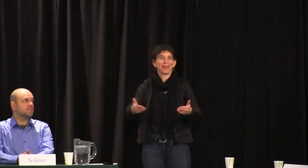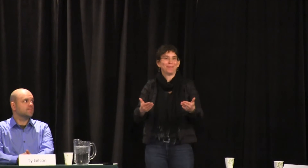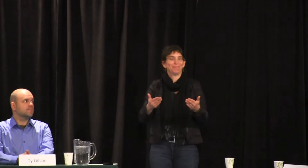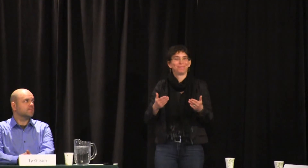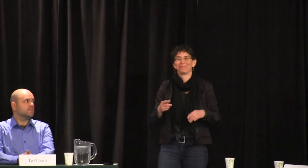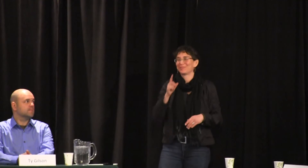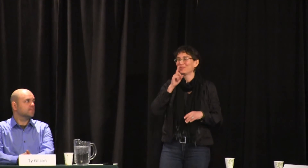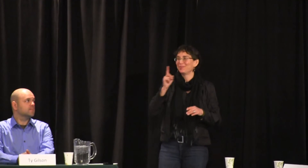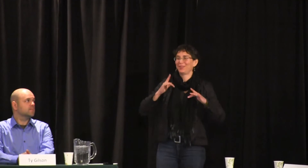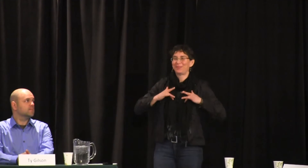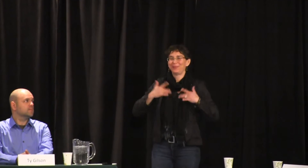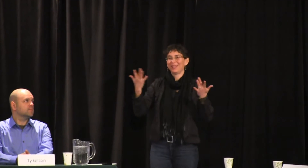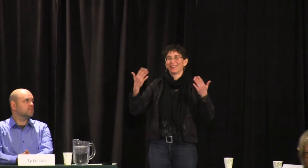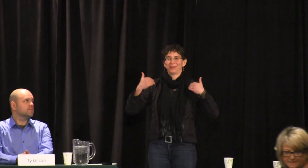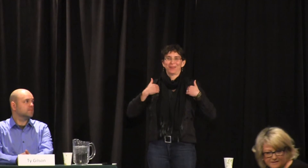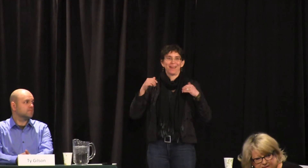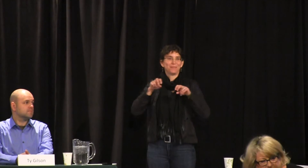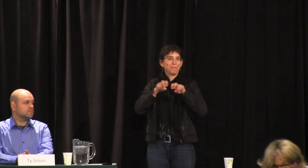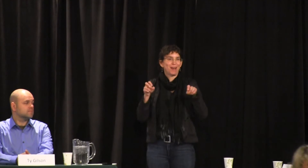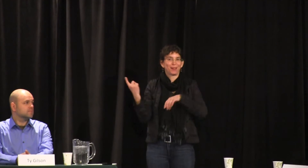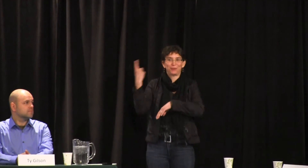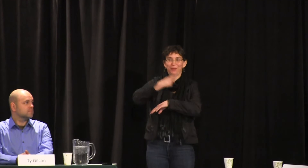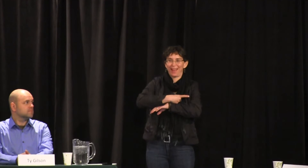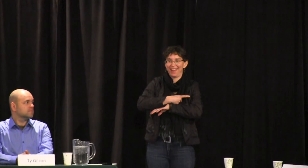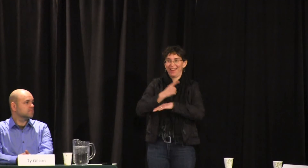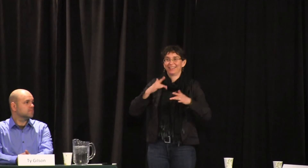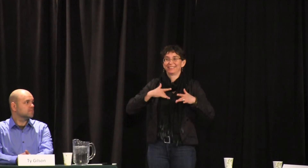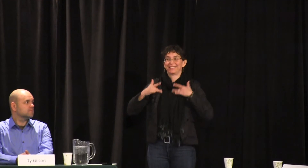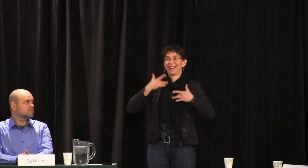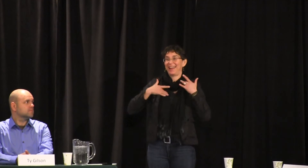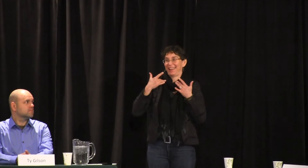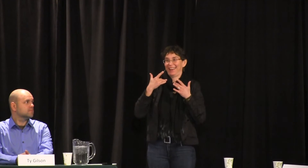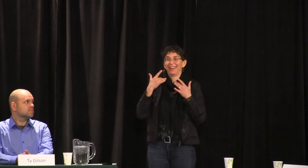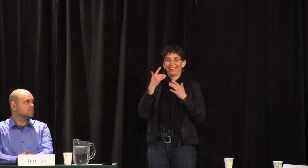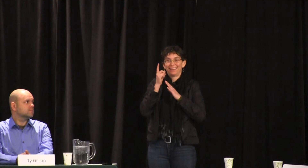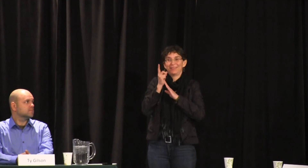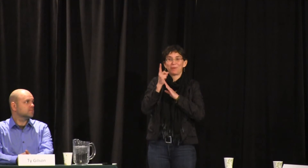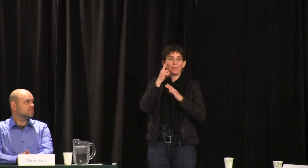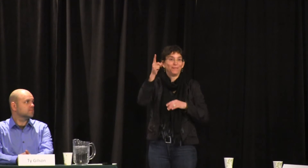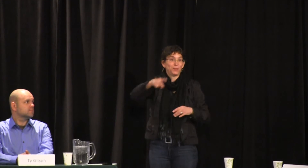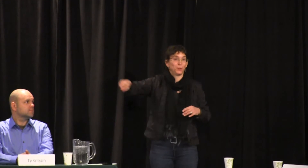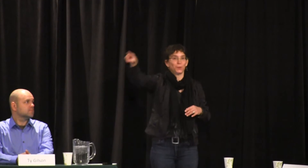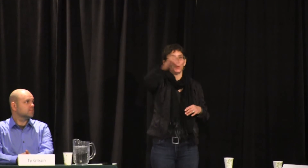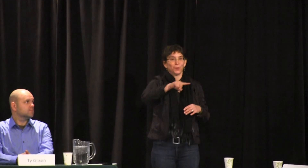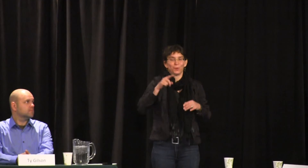Elise: Thank you, Michelle. Hello, everyone. And welcome. It's such a thrill to have our panel today.